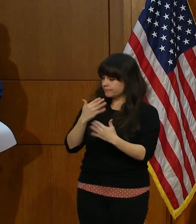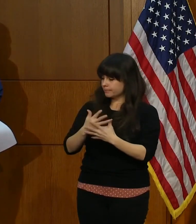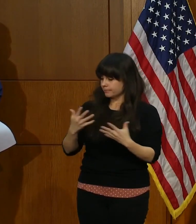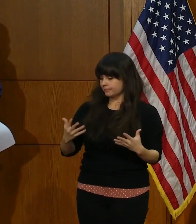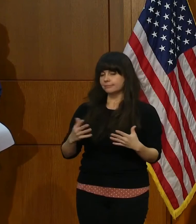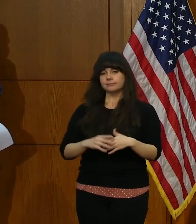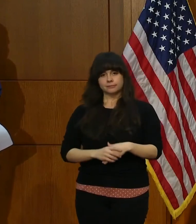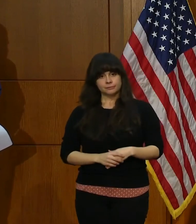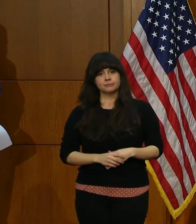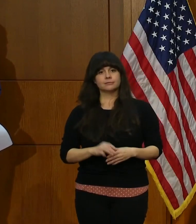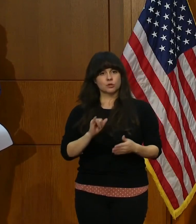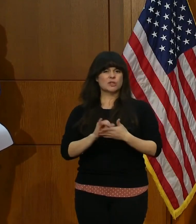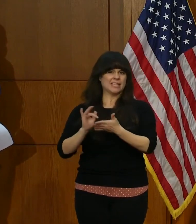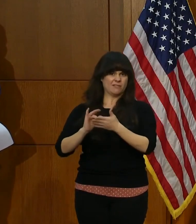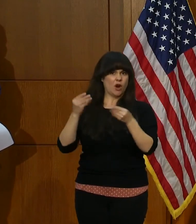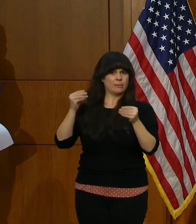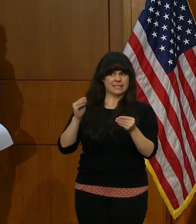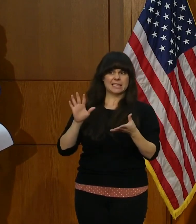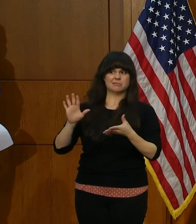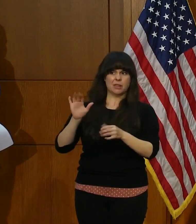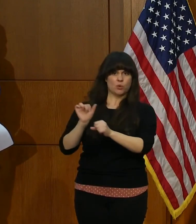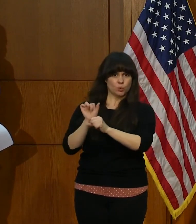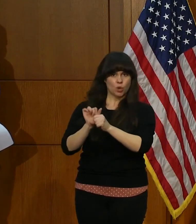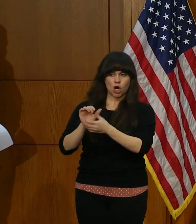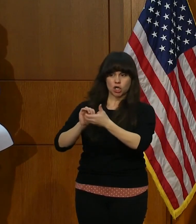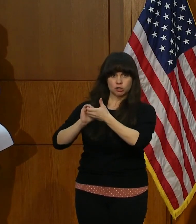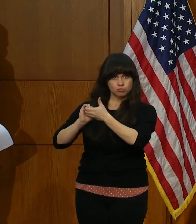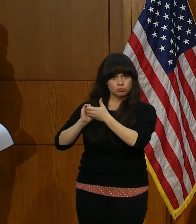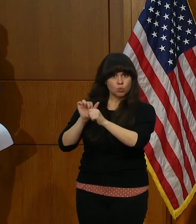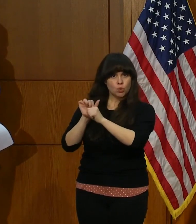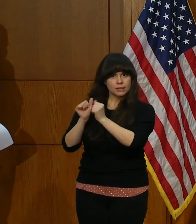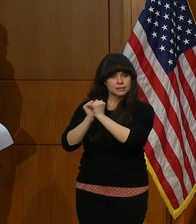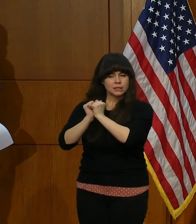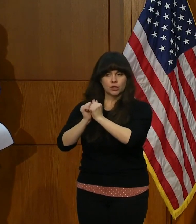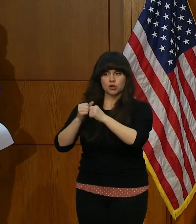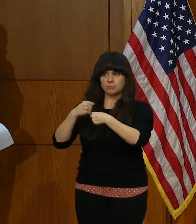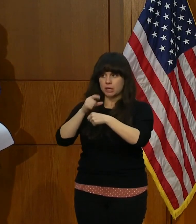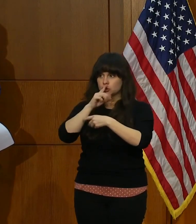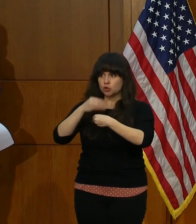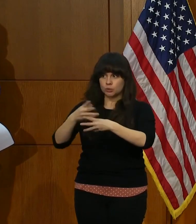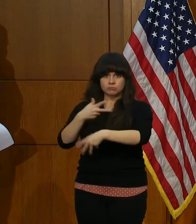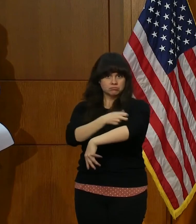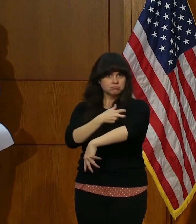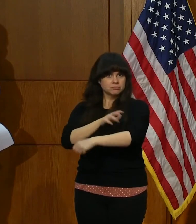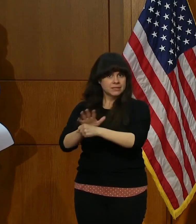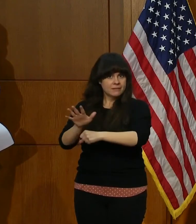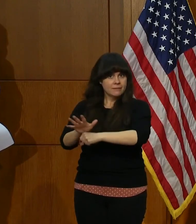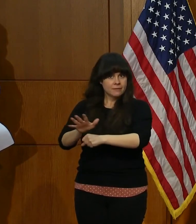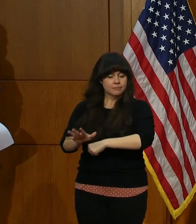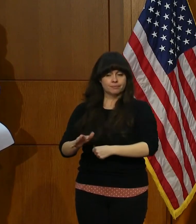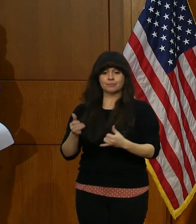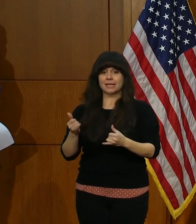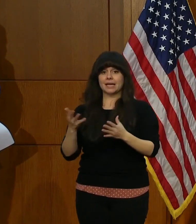MUCH VIRGINIA APPRECIATES YOUR WORK. SO THANK YOU. SO THAT'S WHAT WE'RE DOING WITH